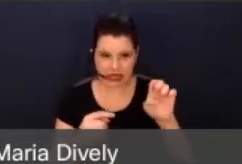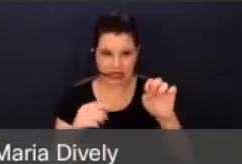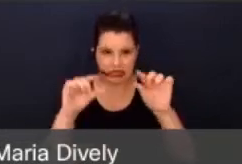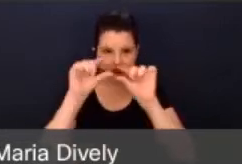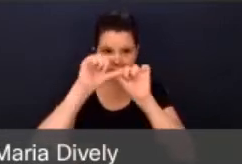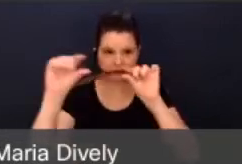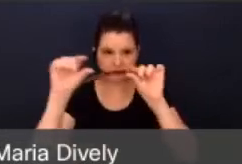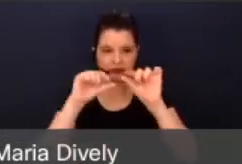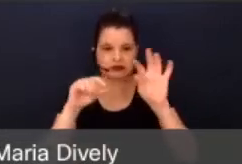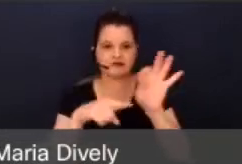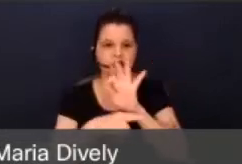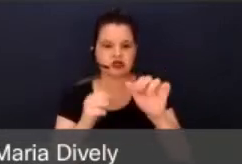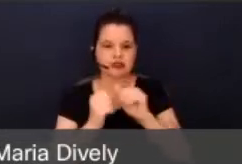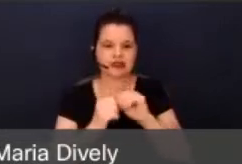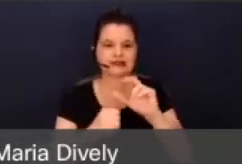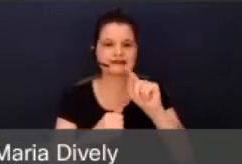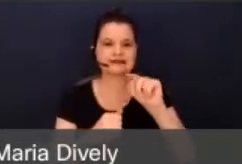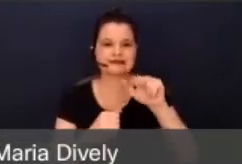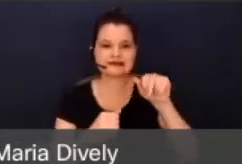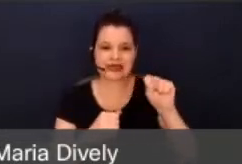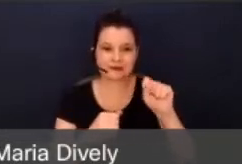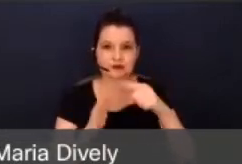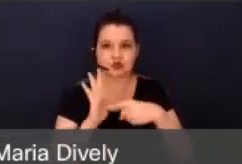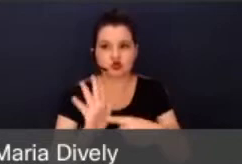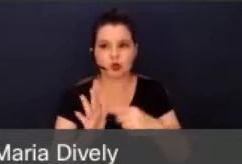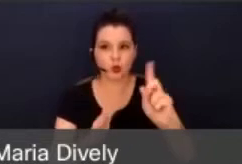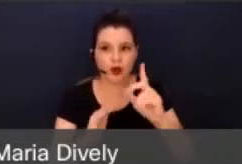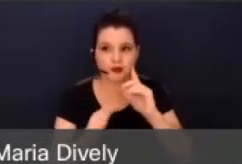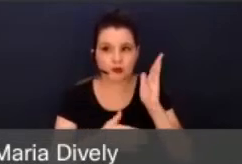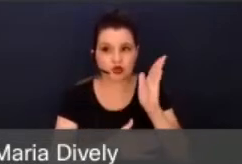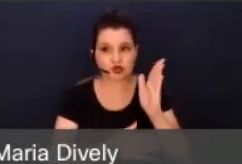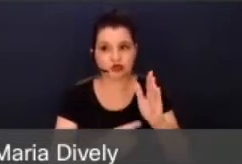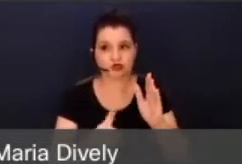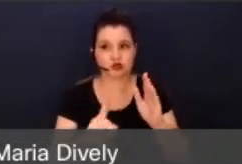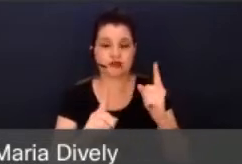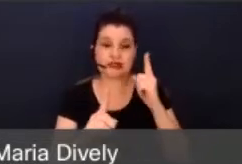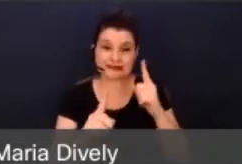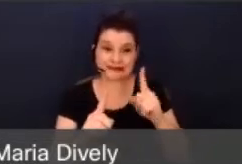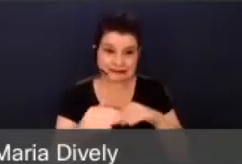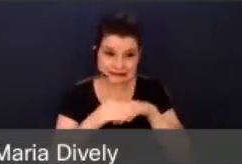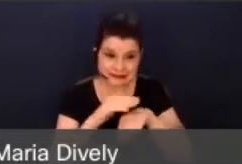They functioned like a set of tabs showing where in the presentation we were. Is this accessible?